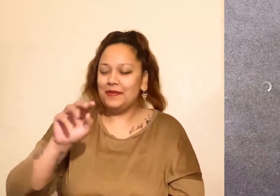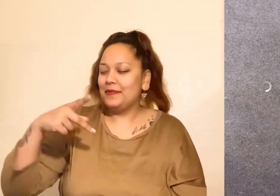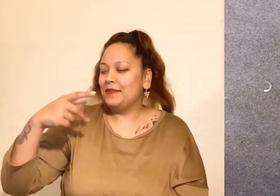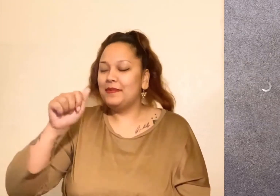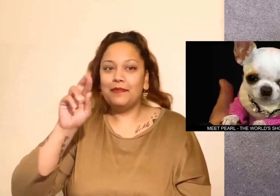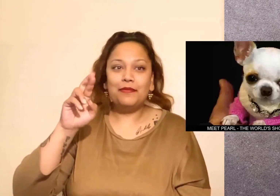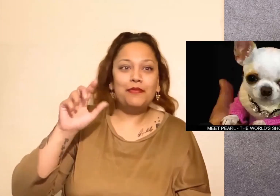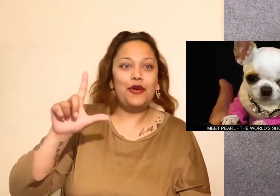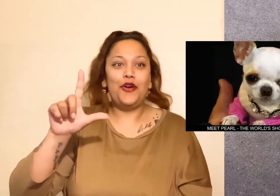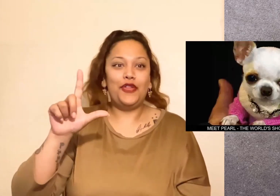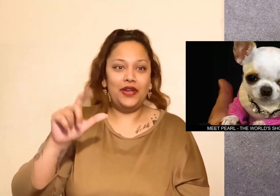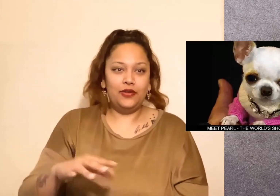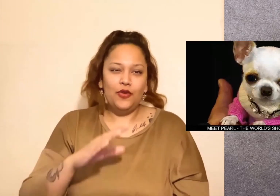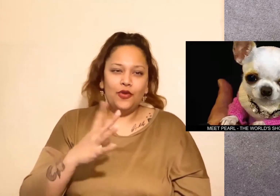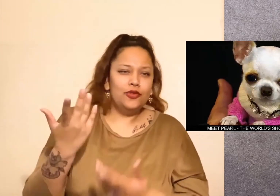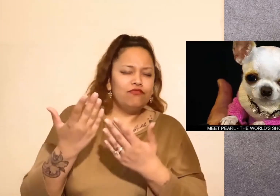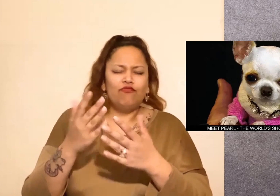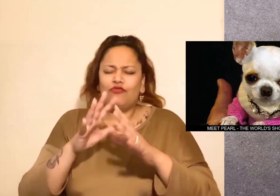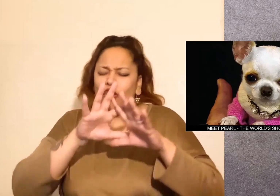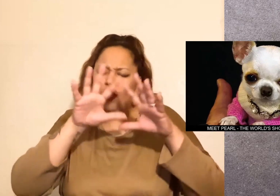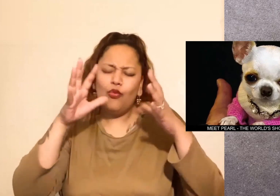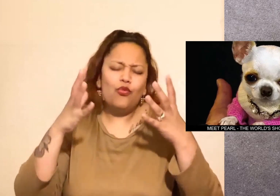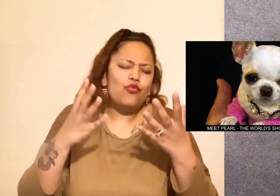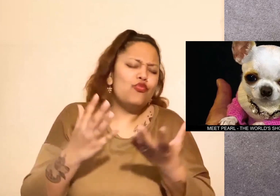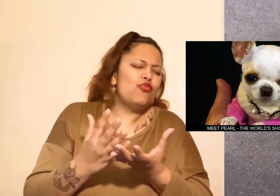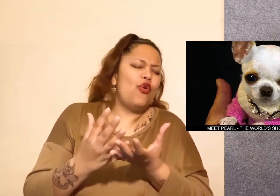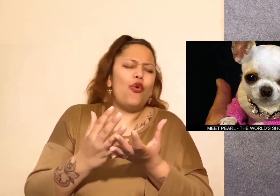meet Pearl the world's shortest dog